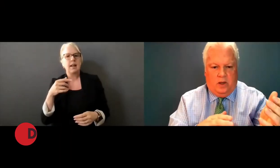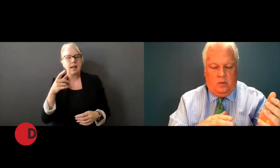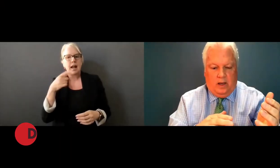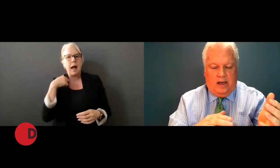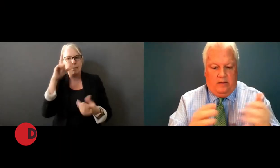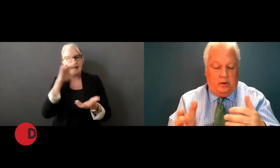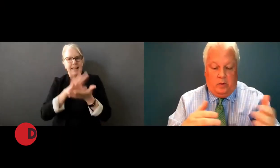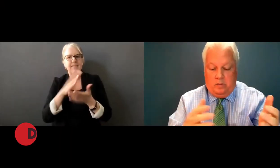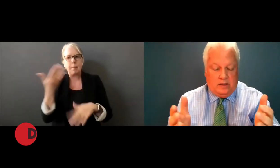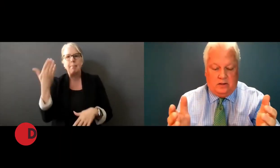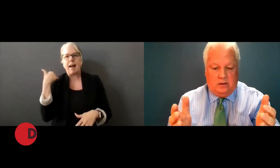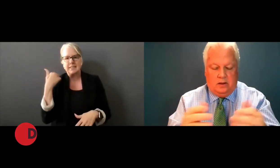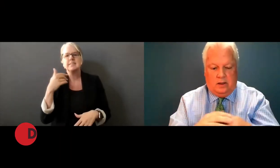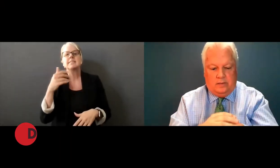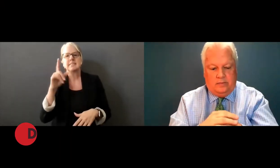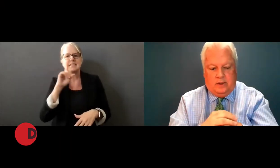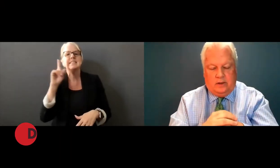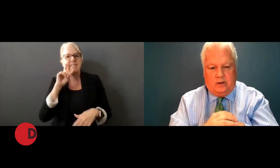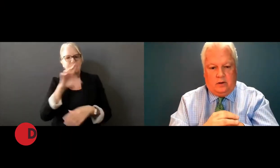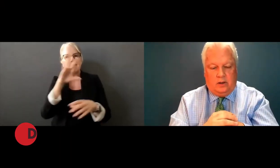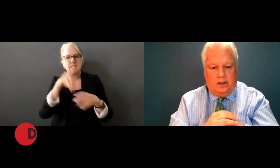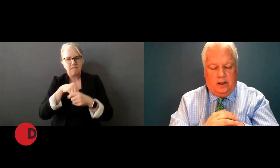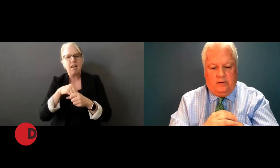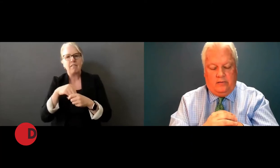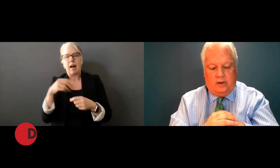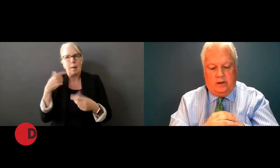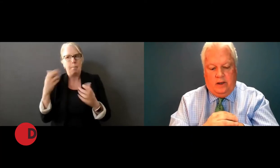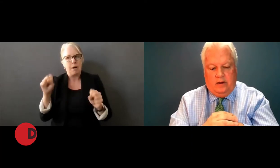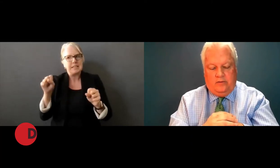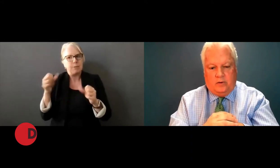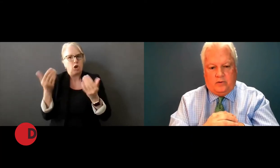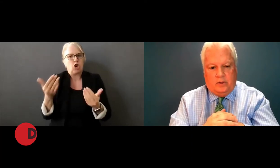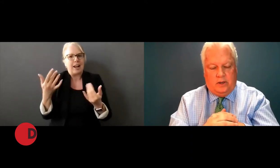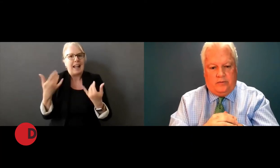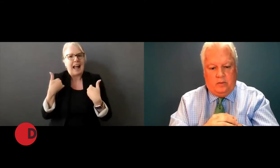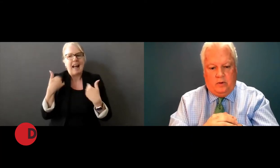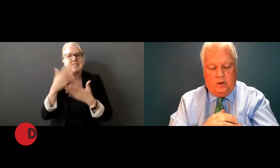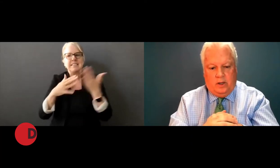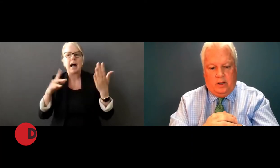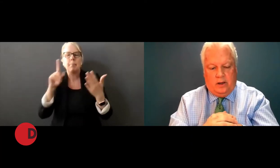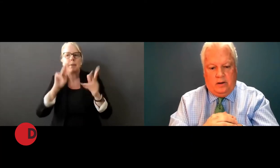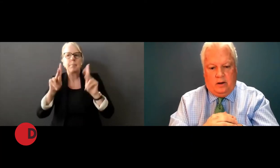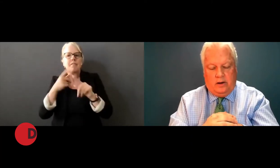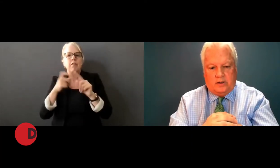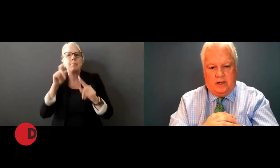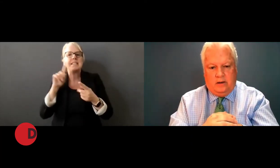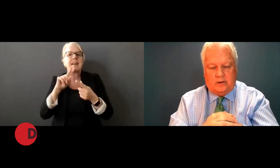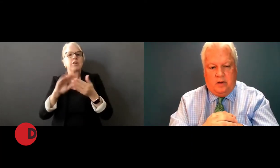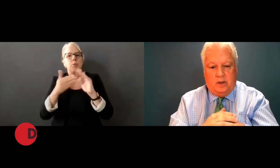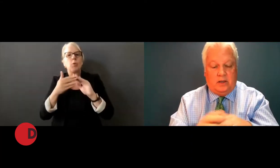[Doug]: I believe in the past Deaf people were involved, possibly some are still involved...